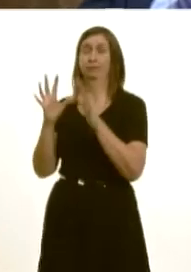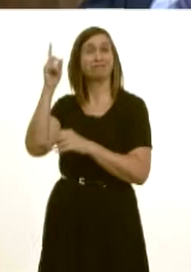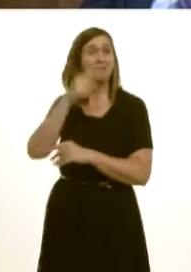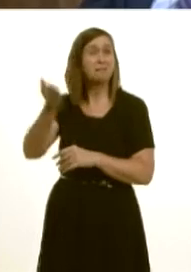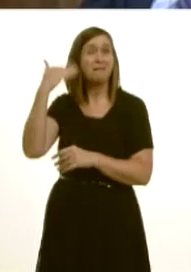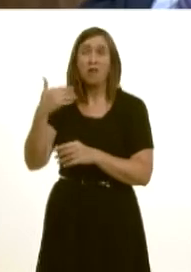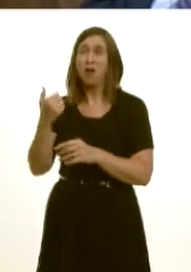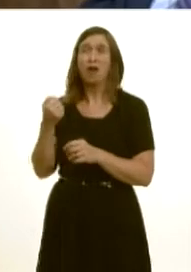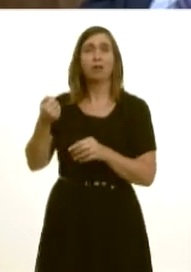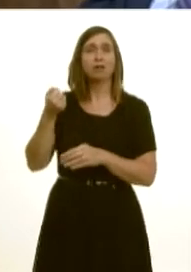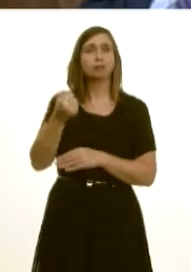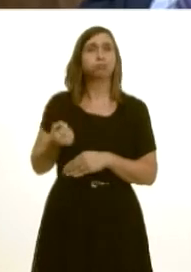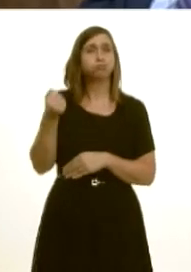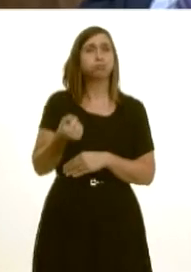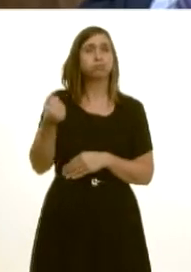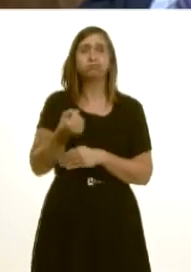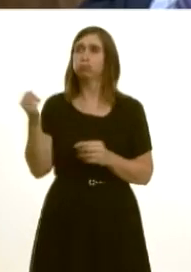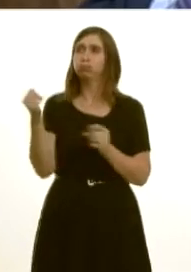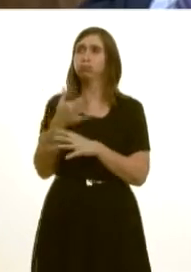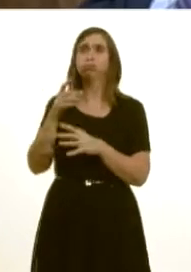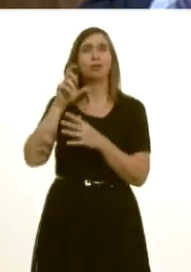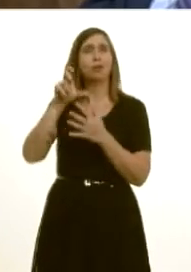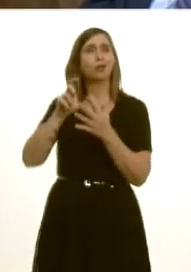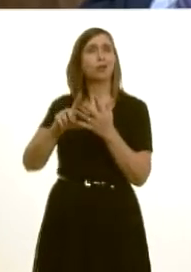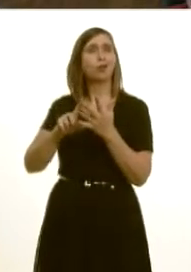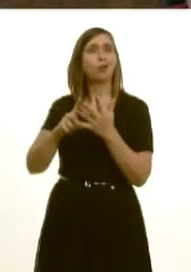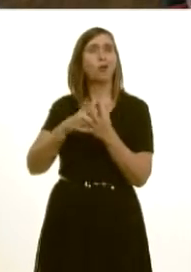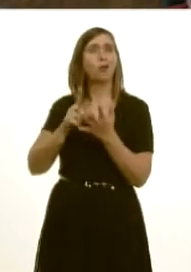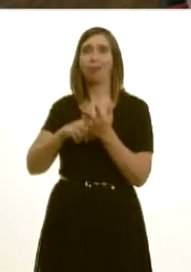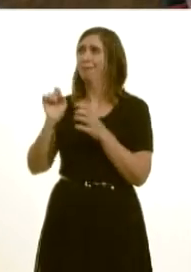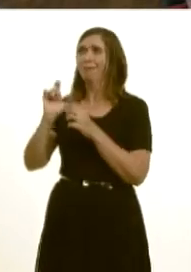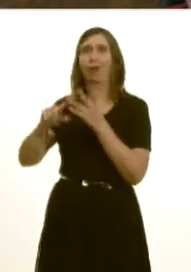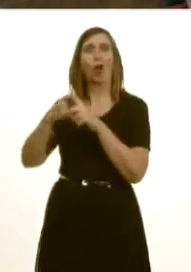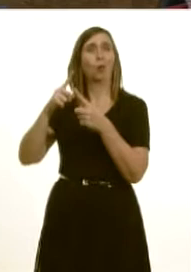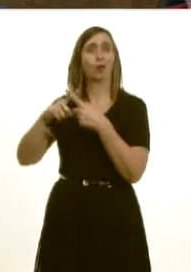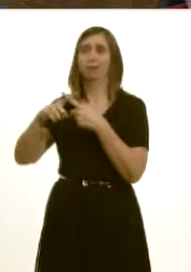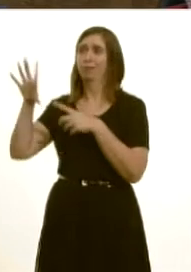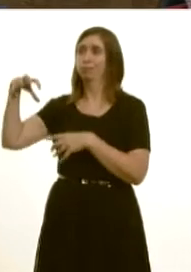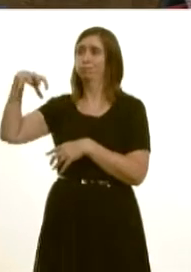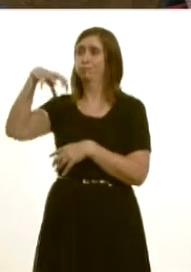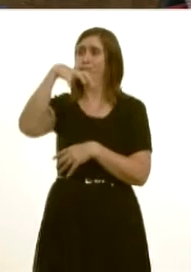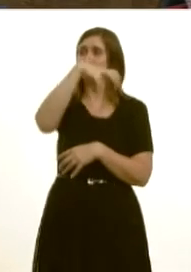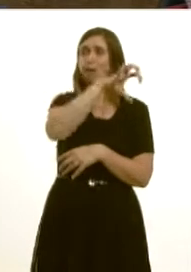coke from Beddau and from Cwm Colliery; it has not been used since then. The line is